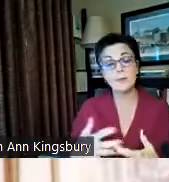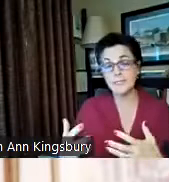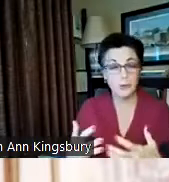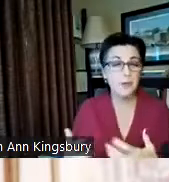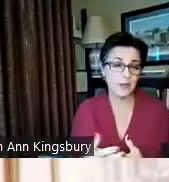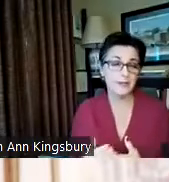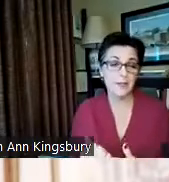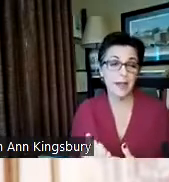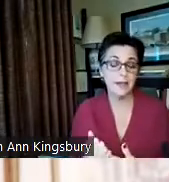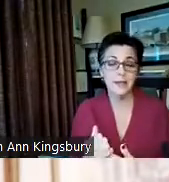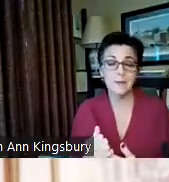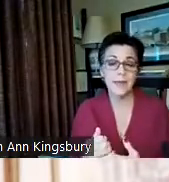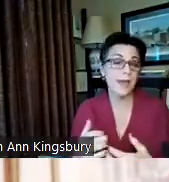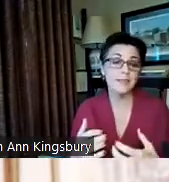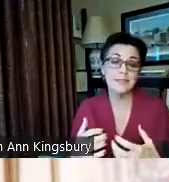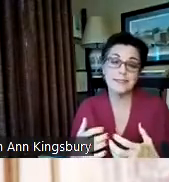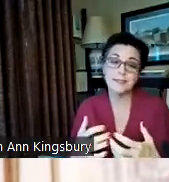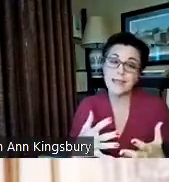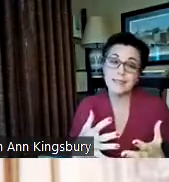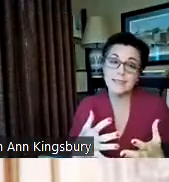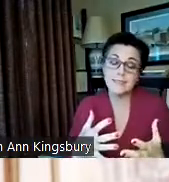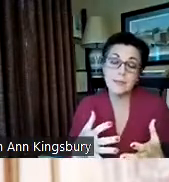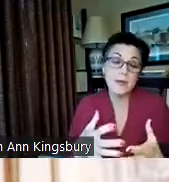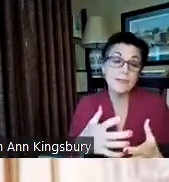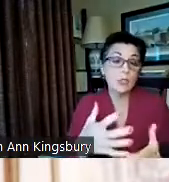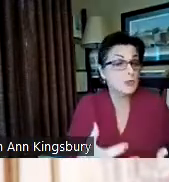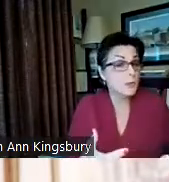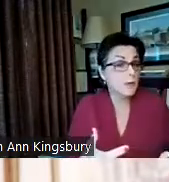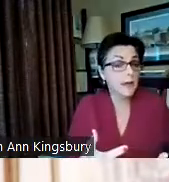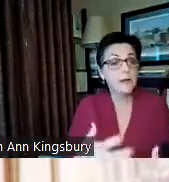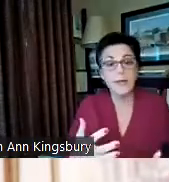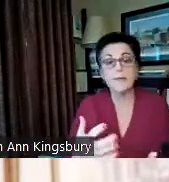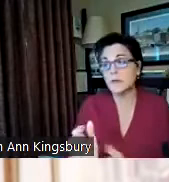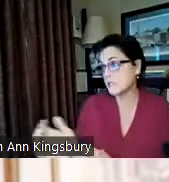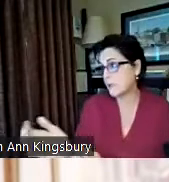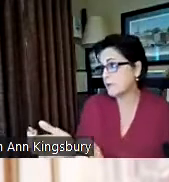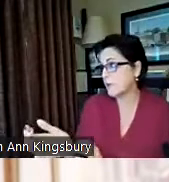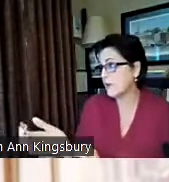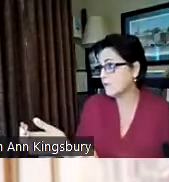disagree with us on that. And that's, that's something we have to learn more about. And we have to be respectful of.